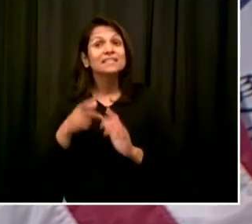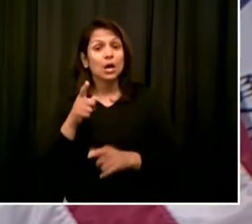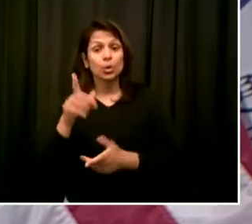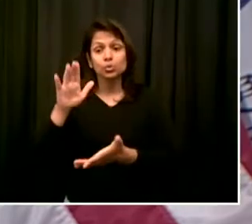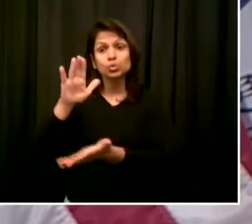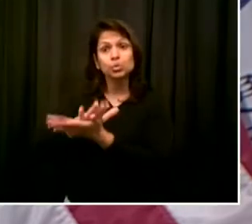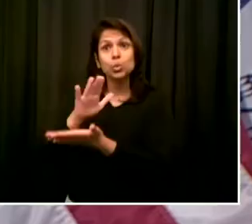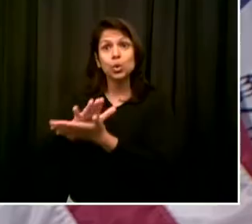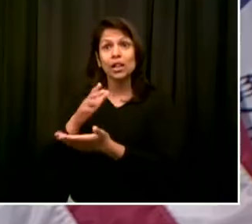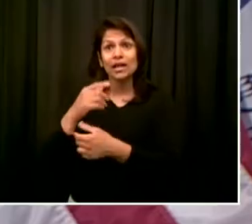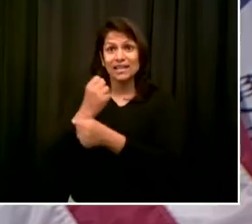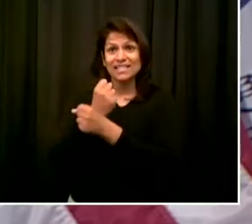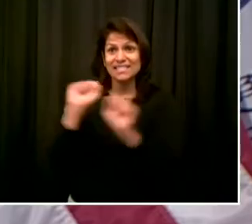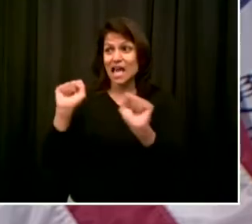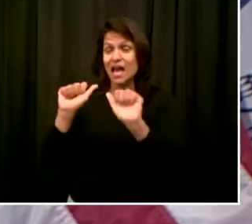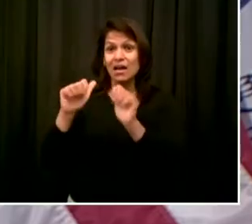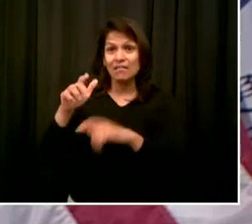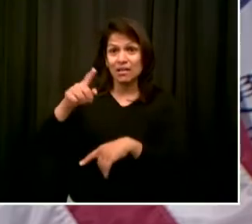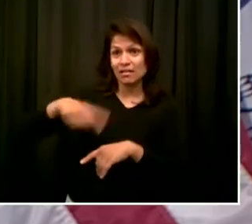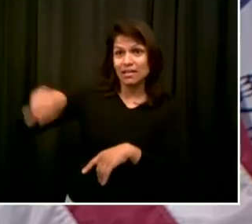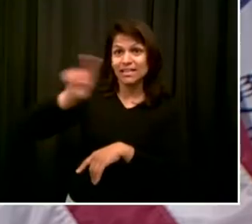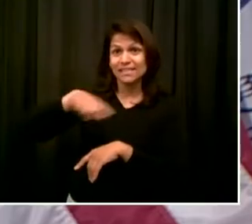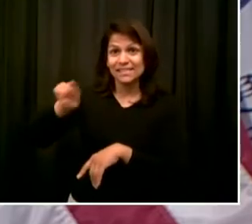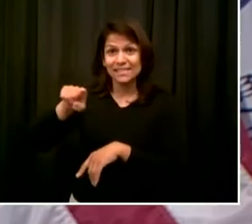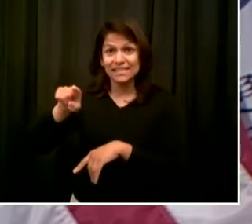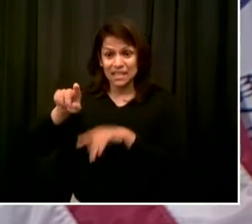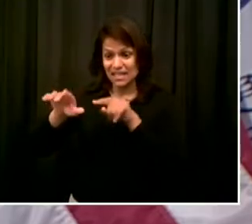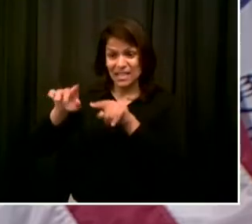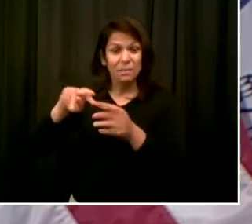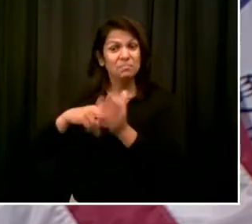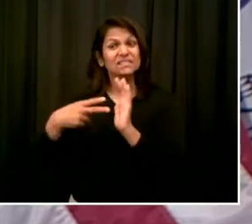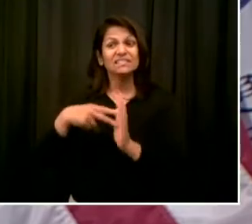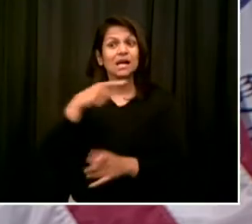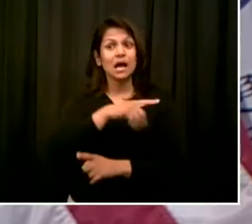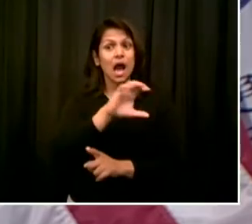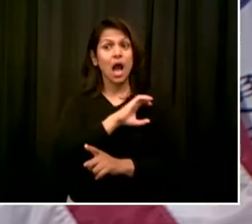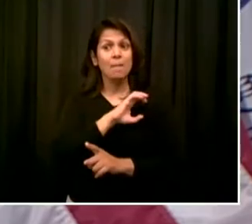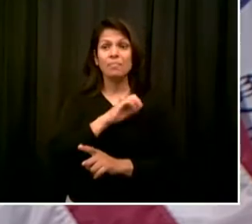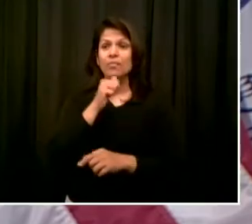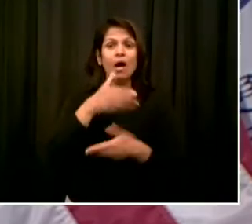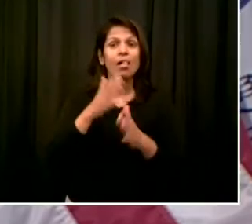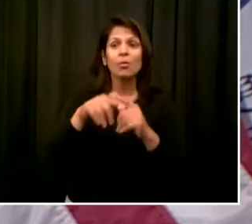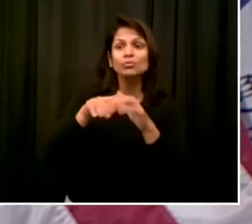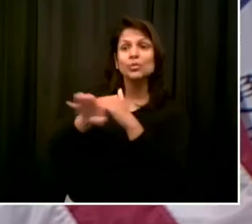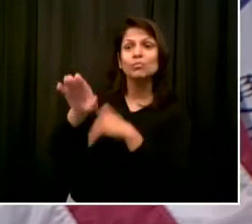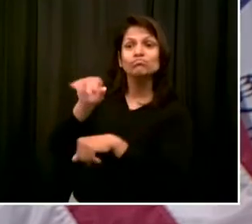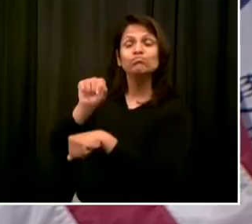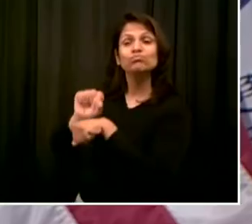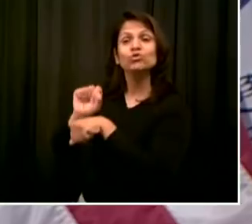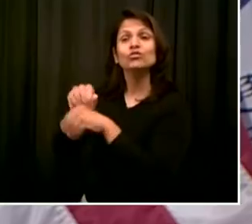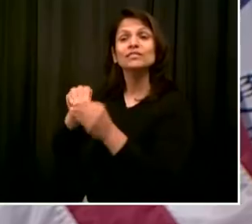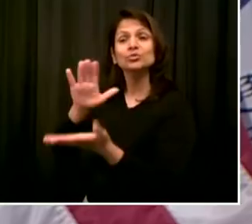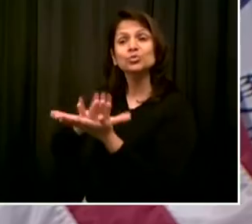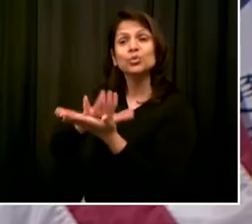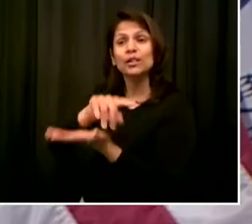THERE ARE THOSE INVOLVED, AGENTS, THE NYPD, SOME HOMELESS